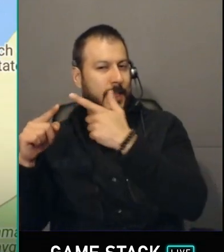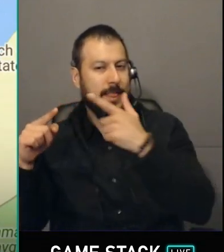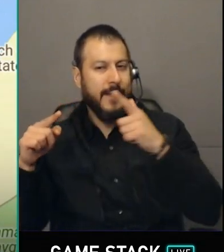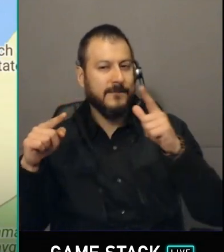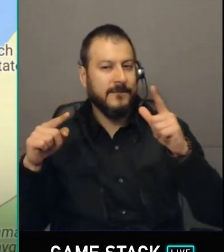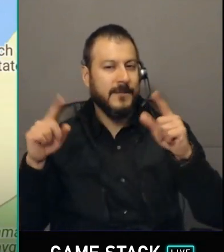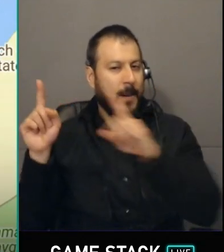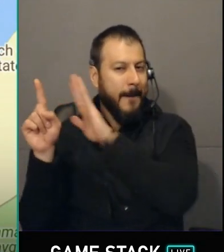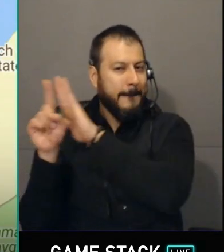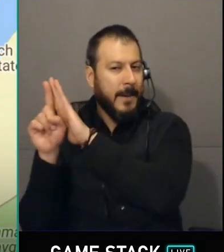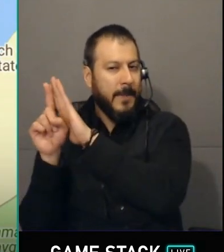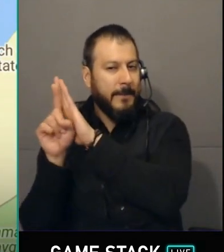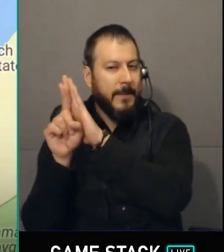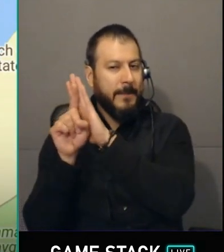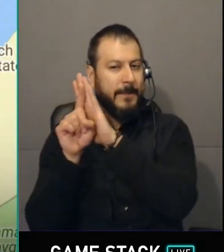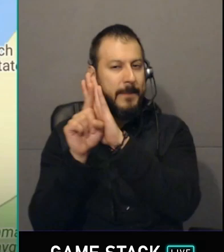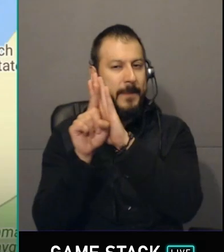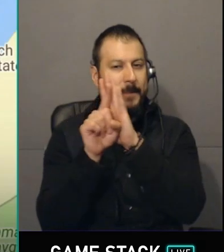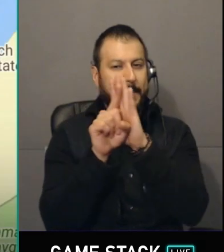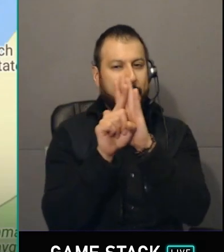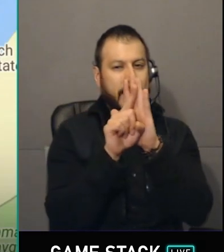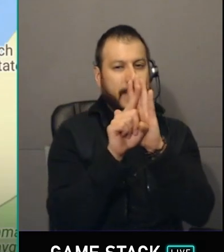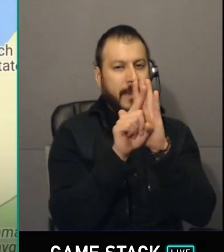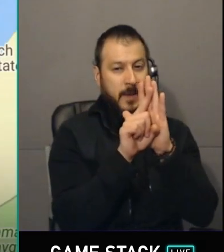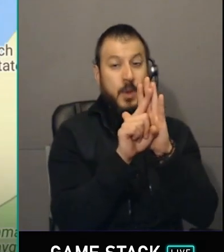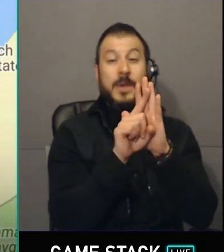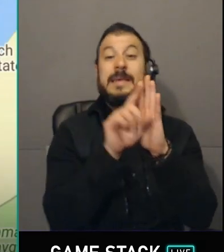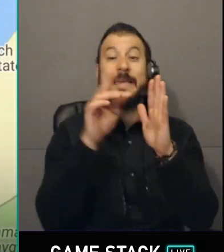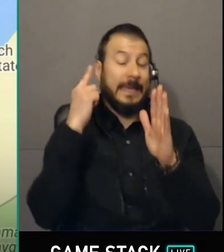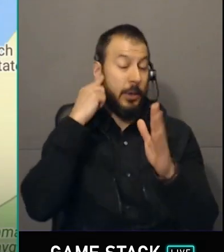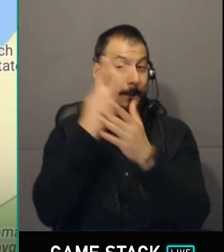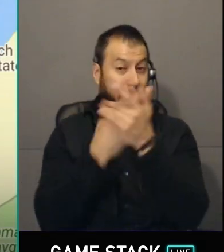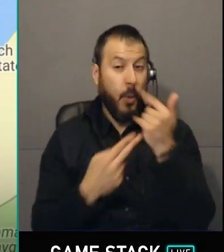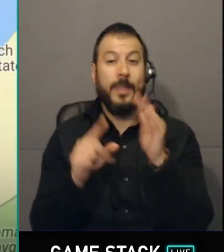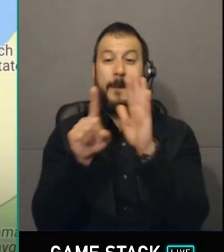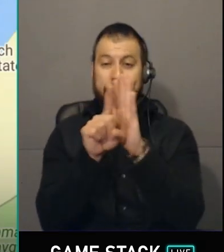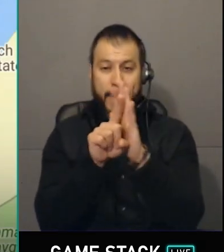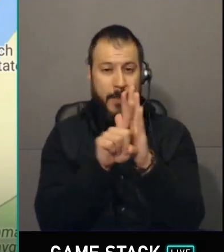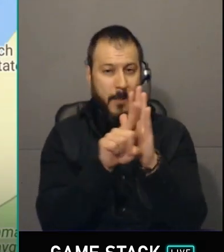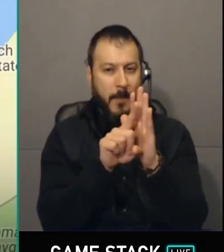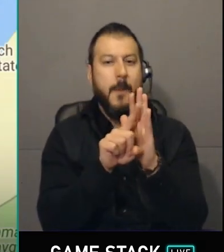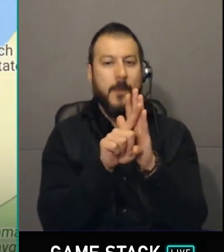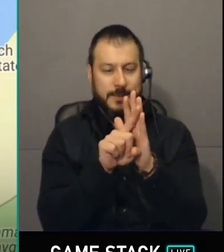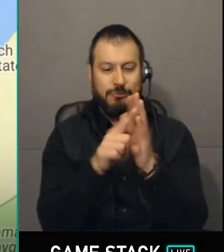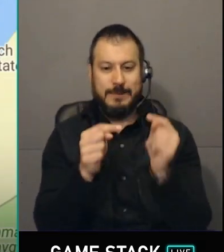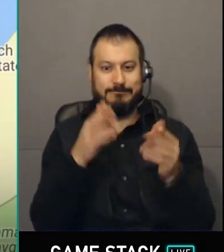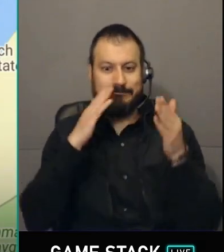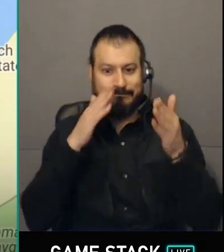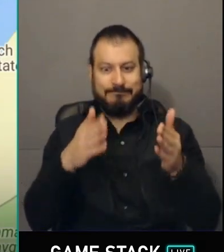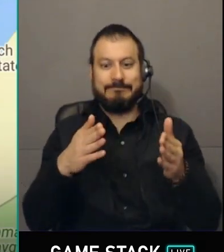And then when you get in the center, you just move directly toward it and try to keep it in the center of your auditory field.”